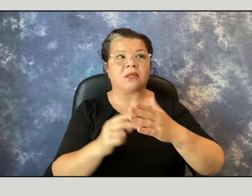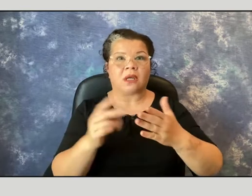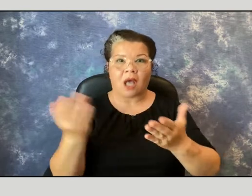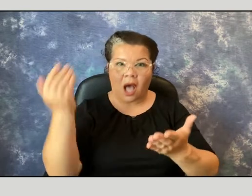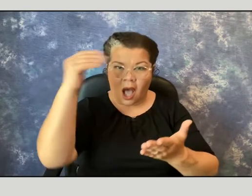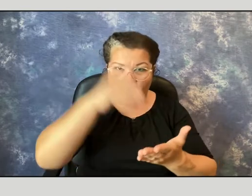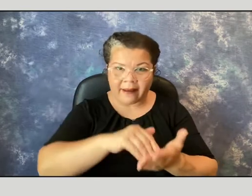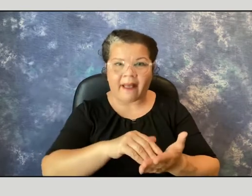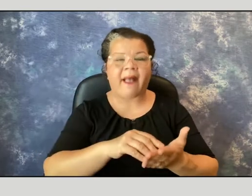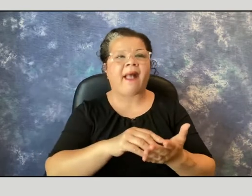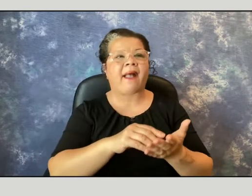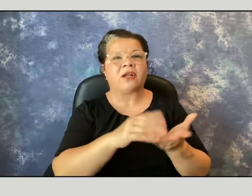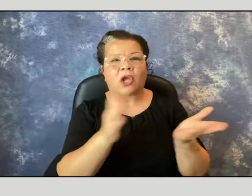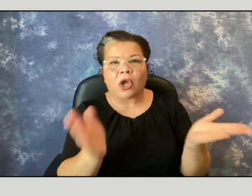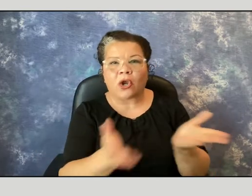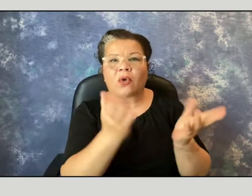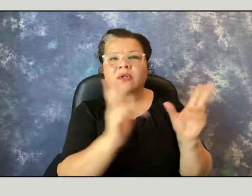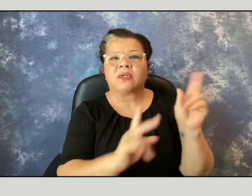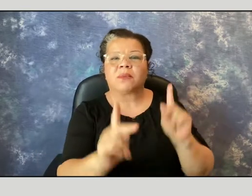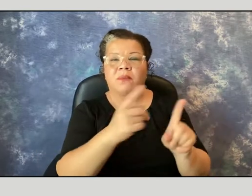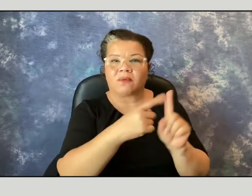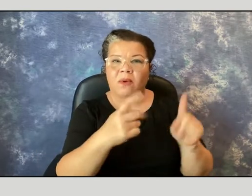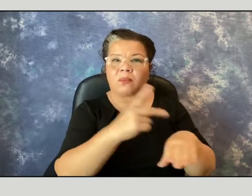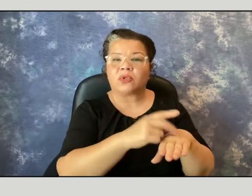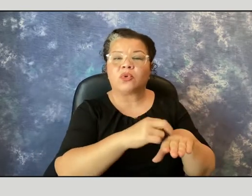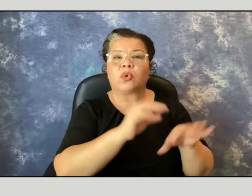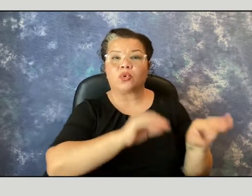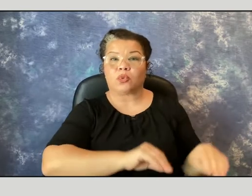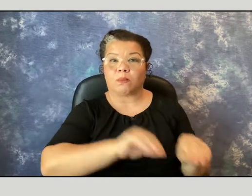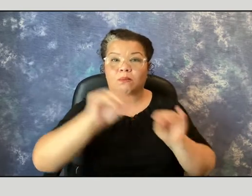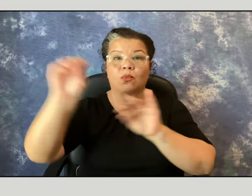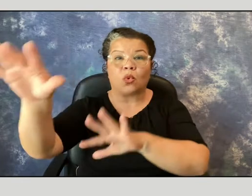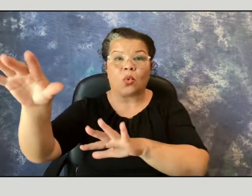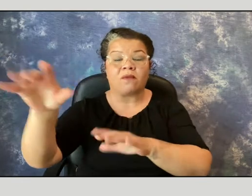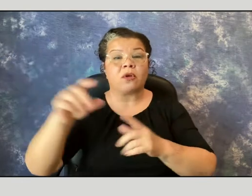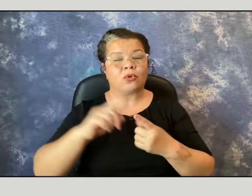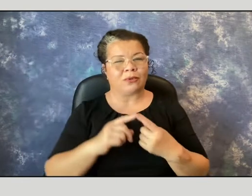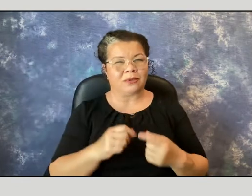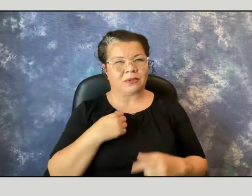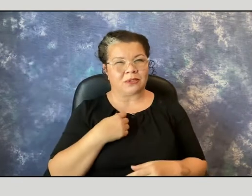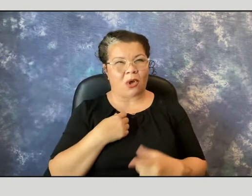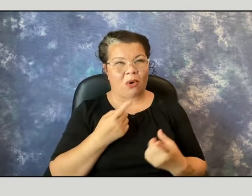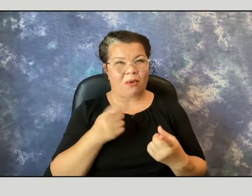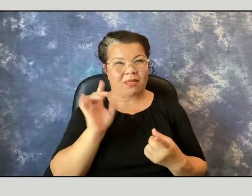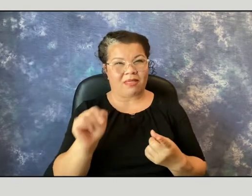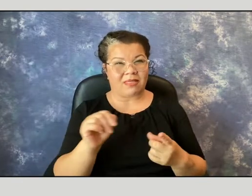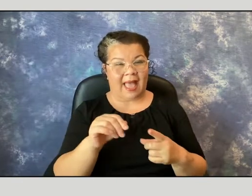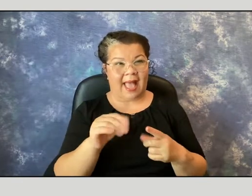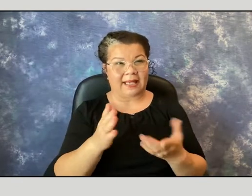So I think that it's just, systematically over time, displacement has been seen